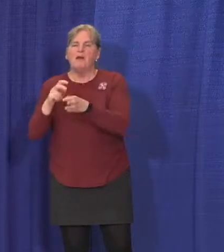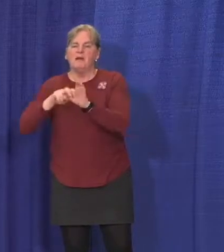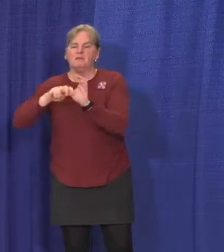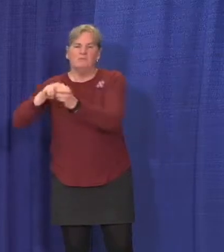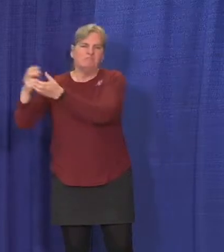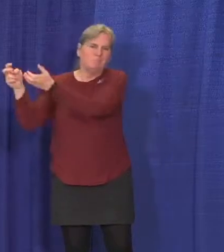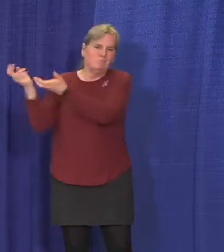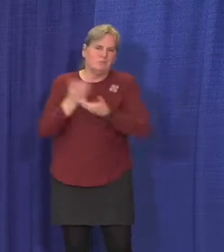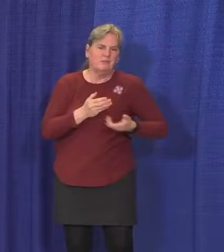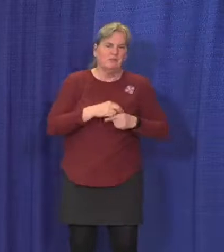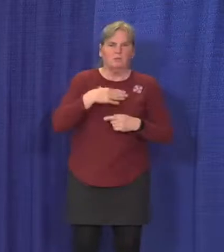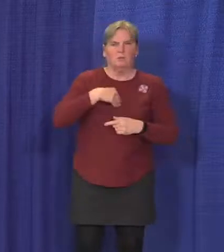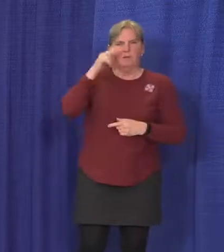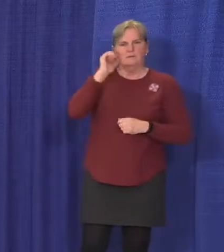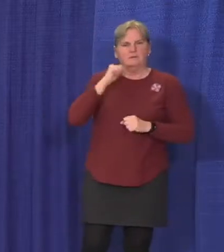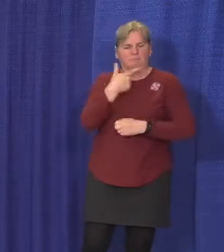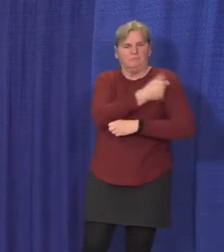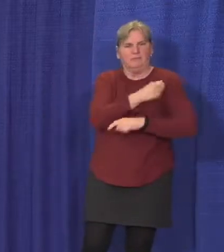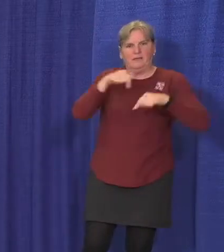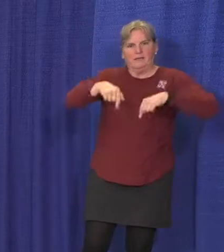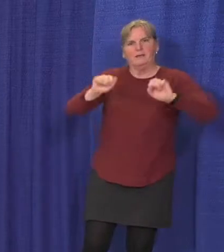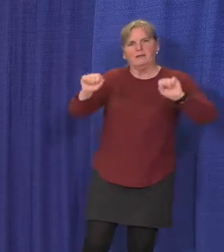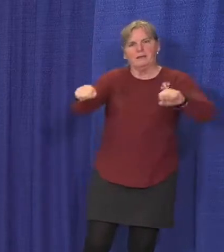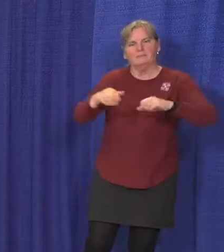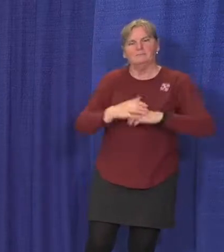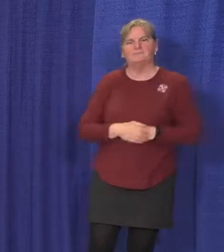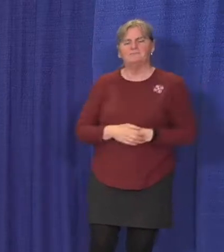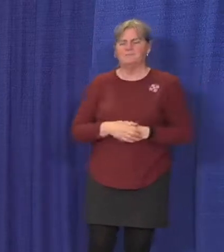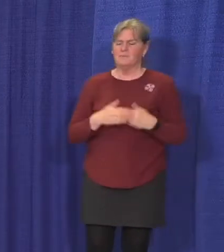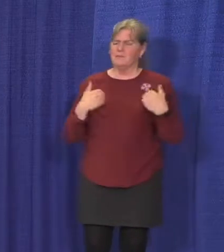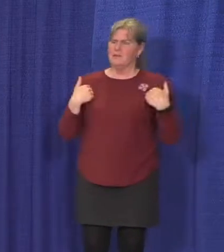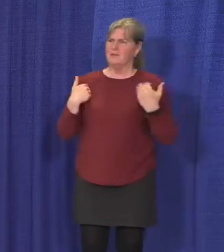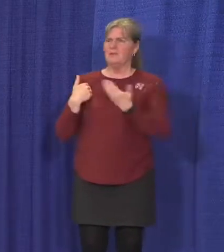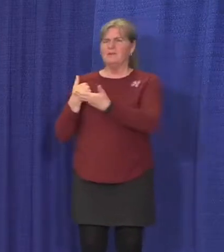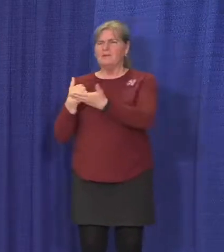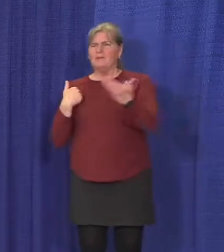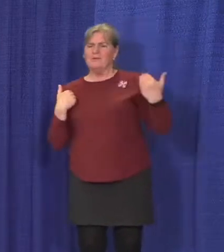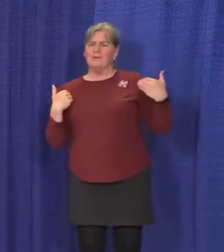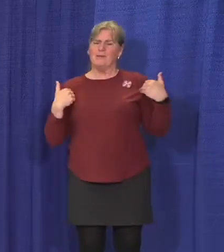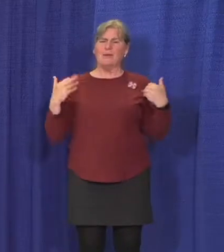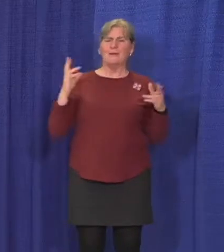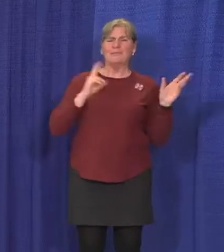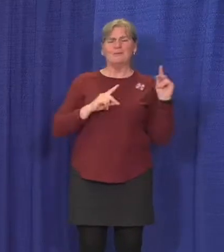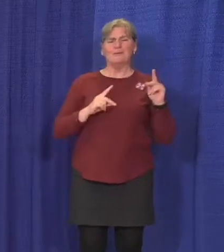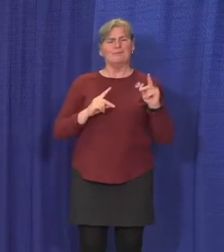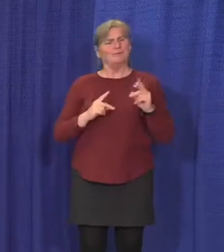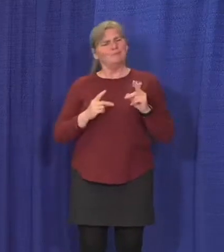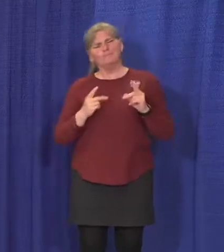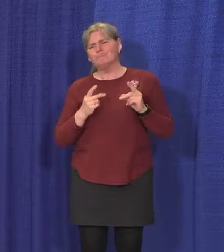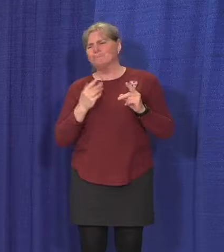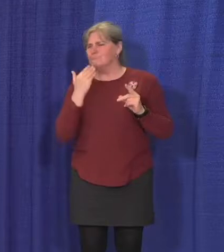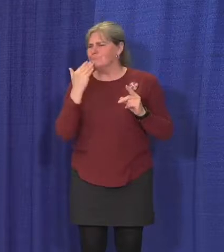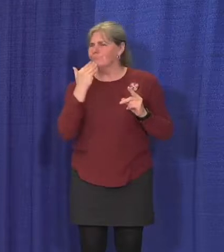vaccine clinic. Our youth have made incredible contributions to keep the